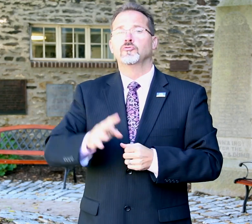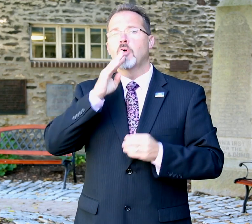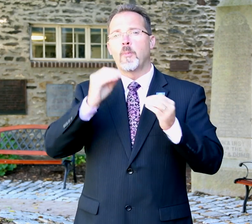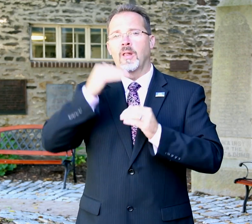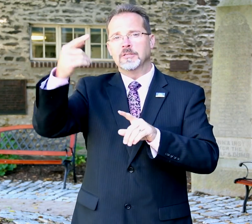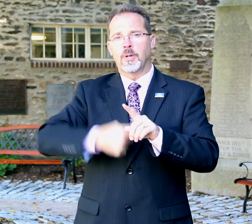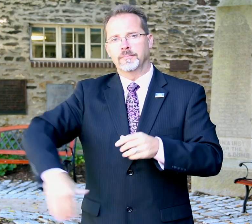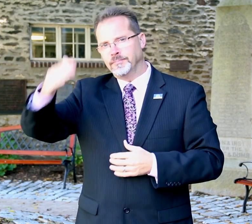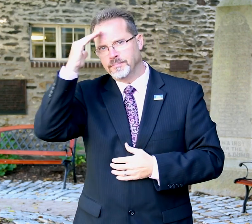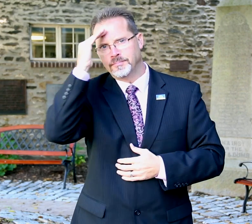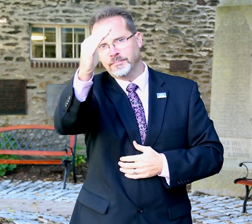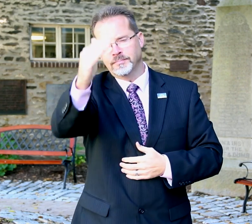More next month, until then, goodbye.